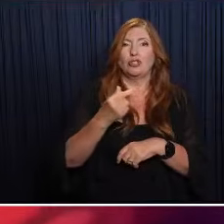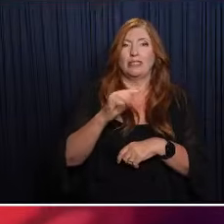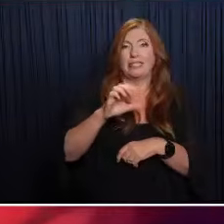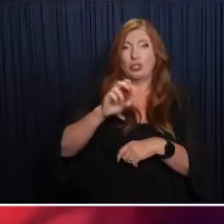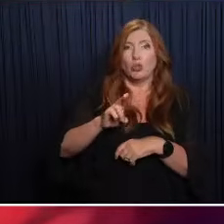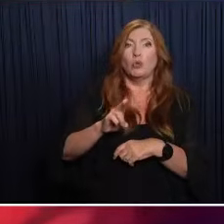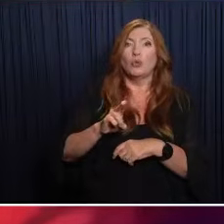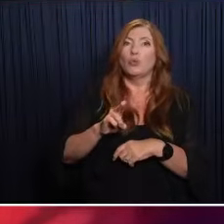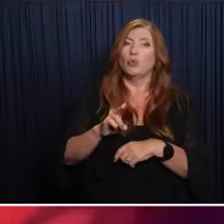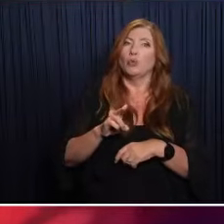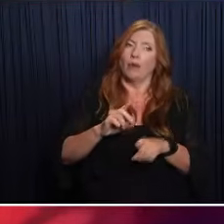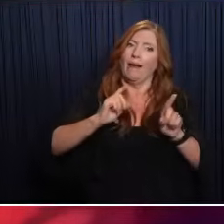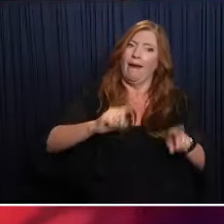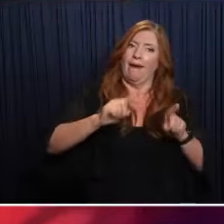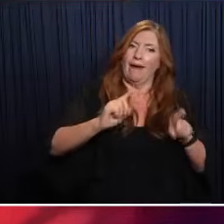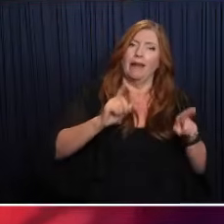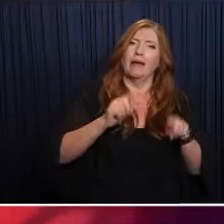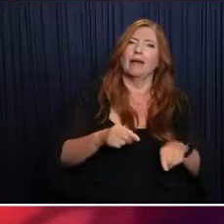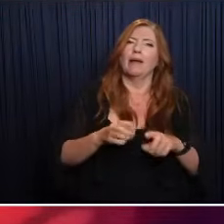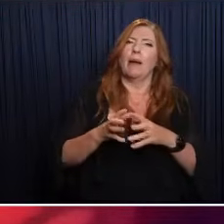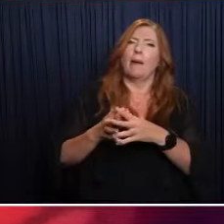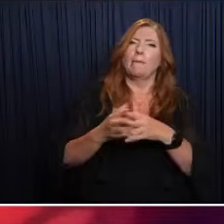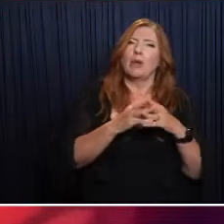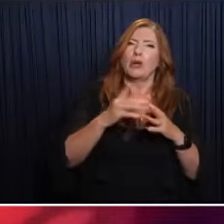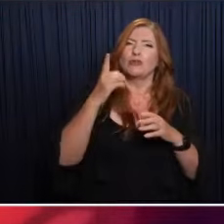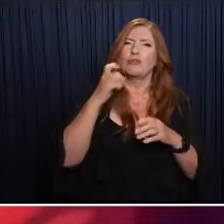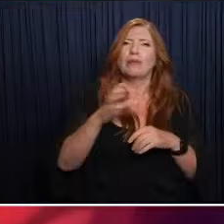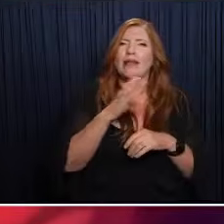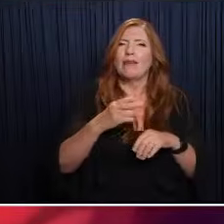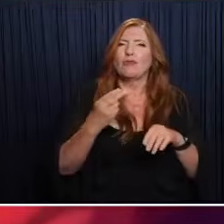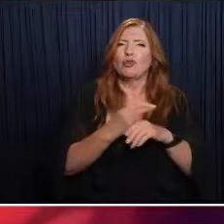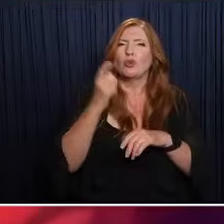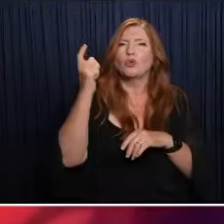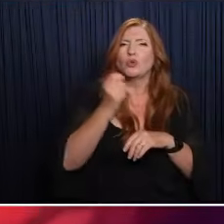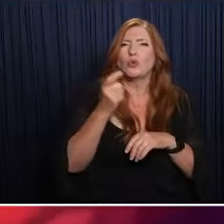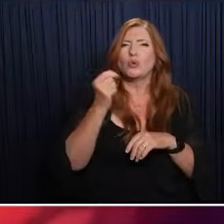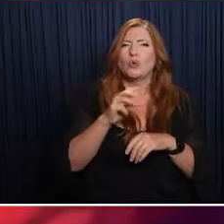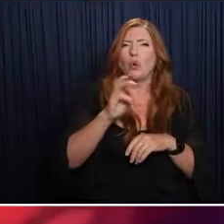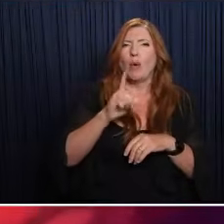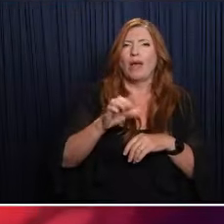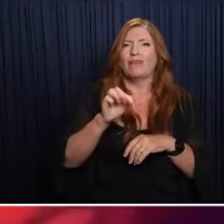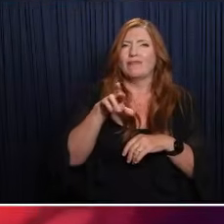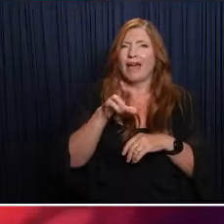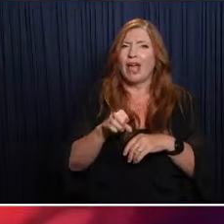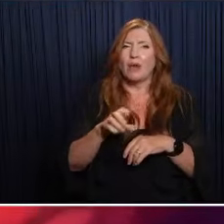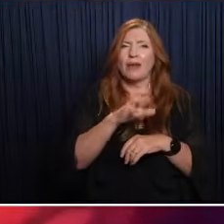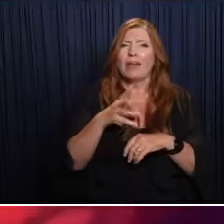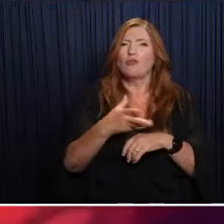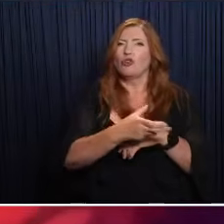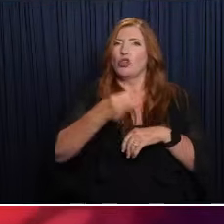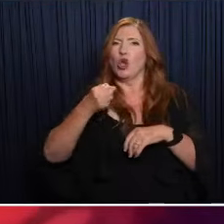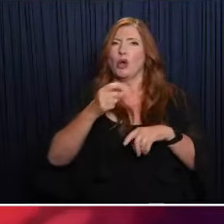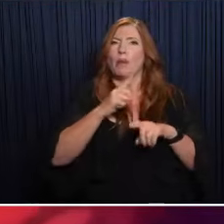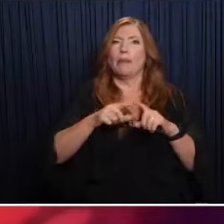WE BROUGHT HIM HERE LEGALLY, PUT HIM IN COLLEGE AT GRAND CANYON UNIVERSITY.